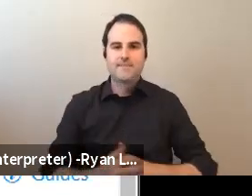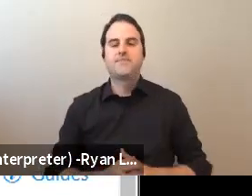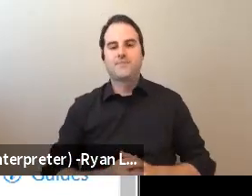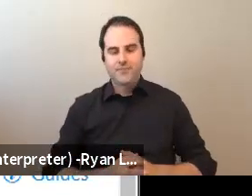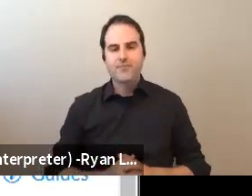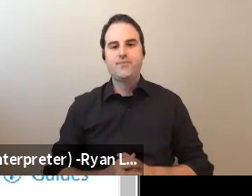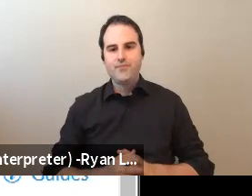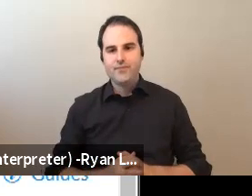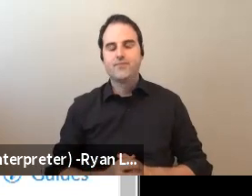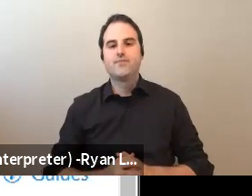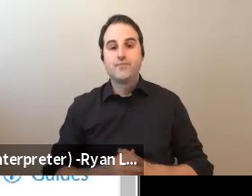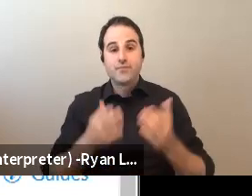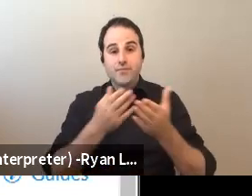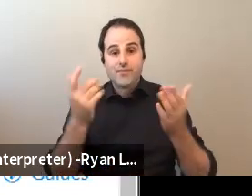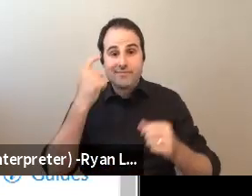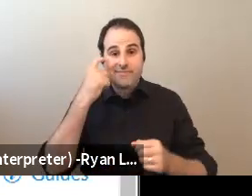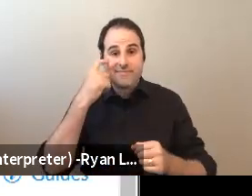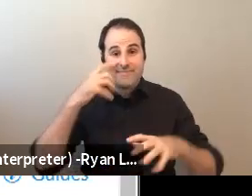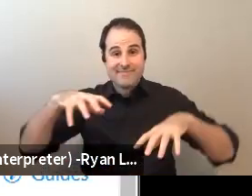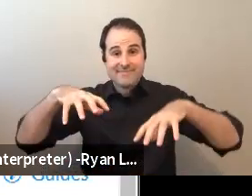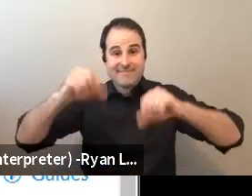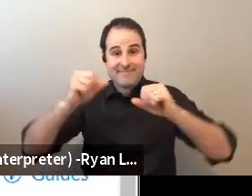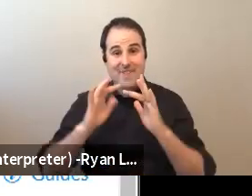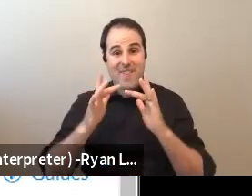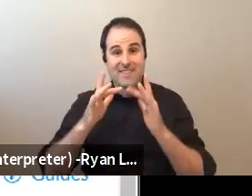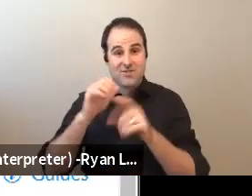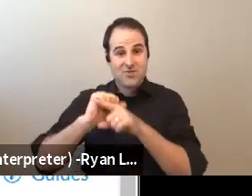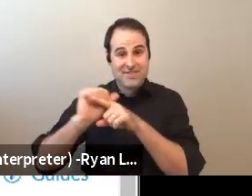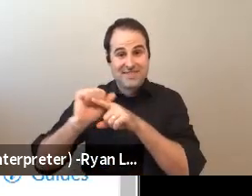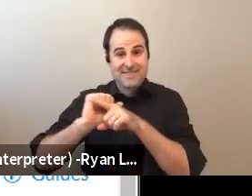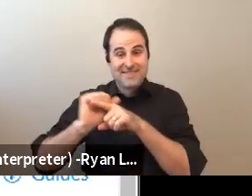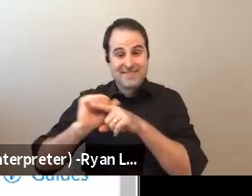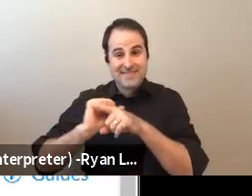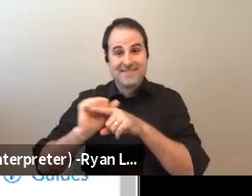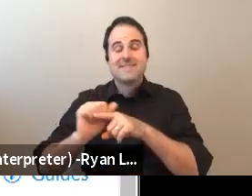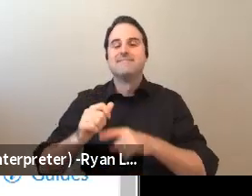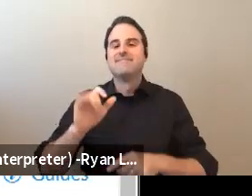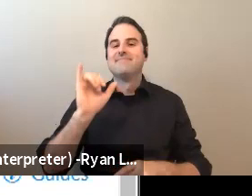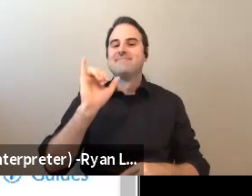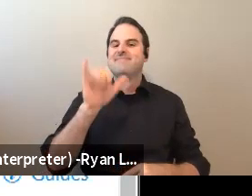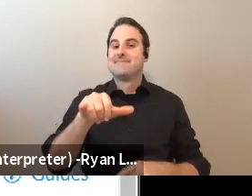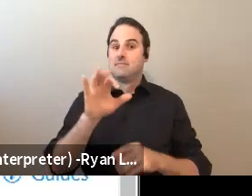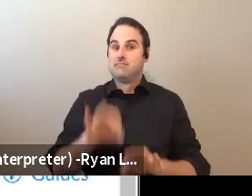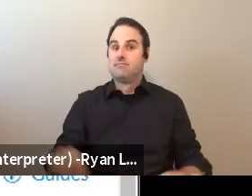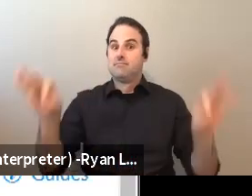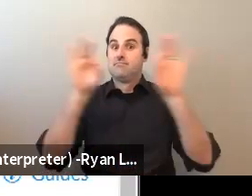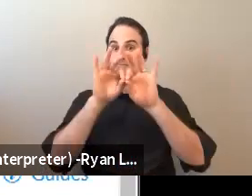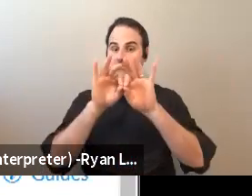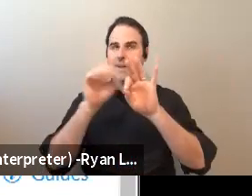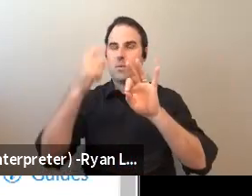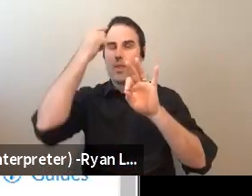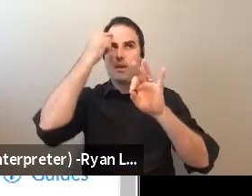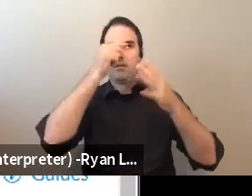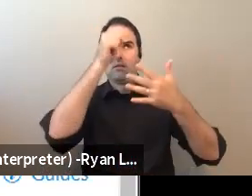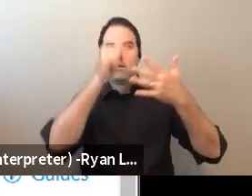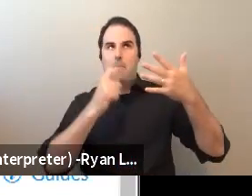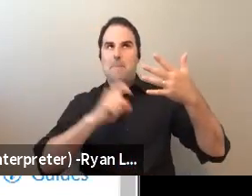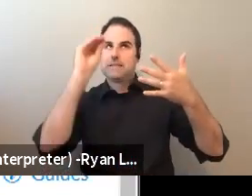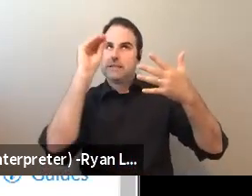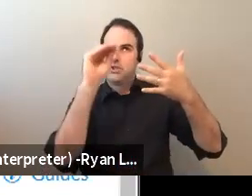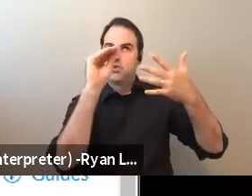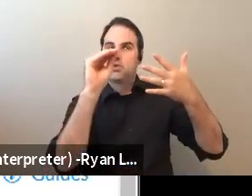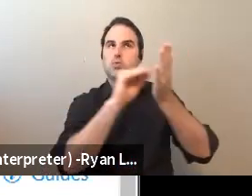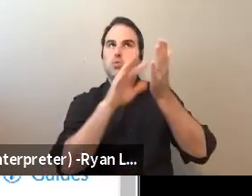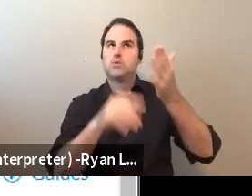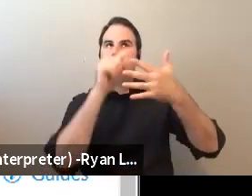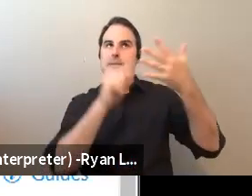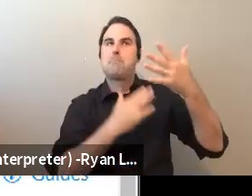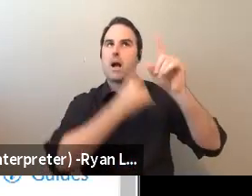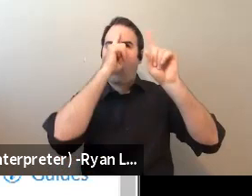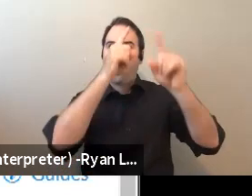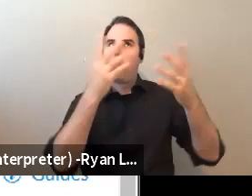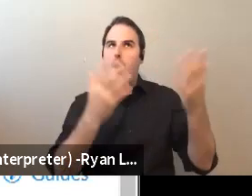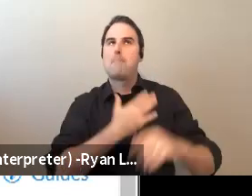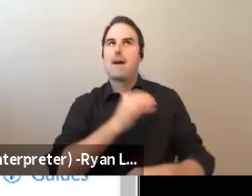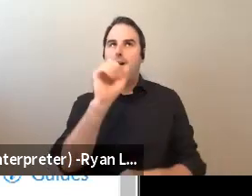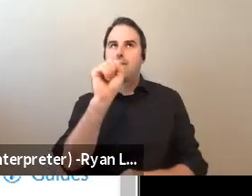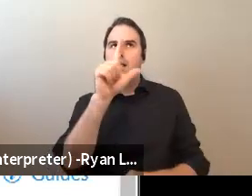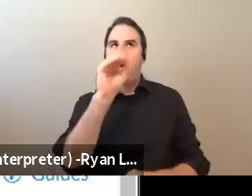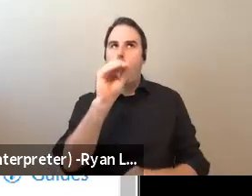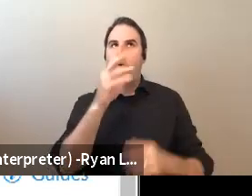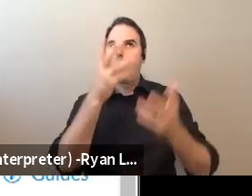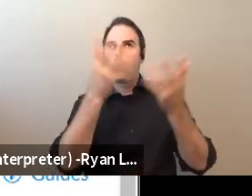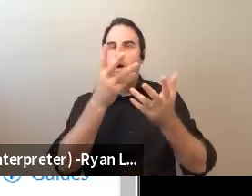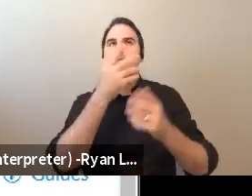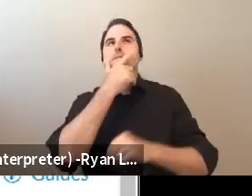Sally Potter: Through the online training you know that that's a big part of it is, you're really focused on what you are supposed to be teaching your students that, you know, what are your objectives, what are your, what are your cellos and as you're building week by week